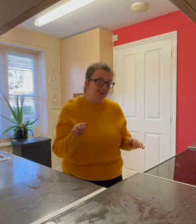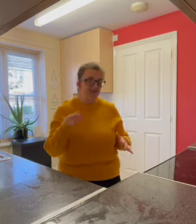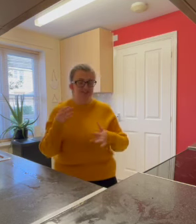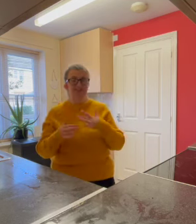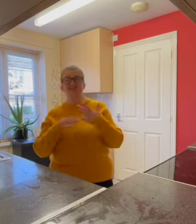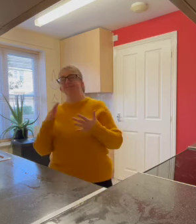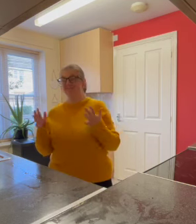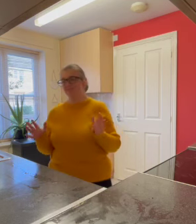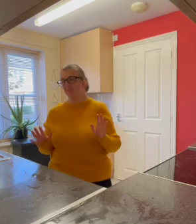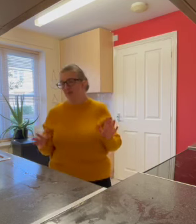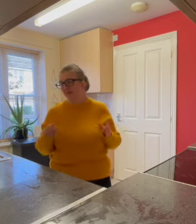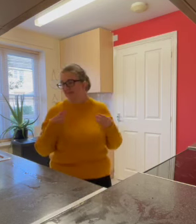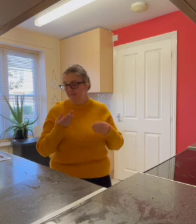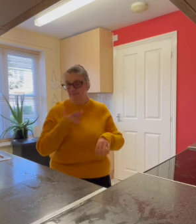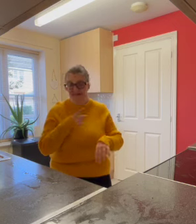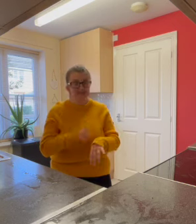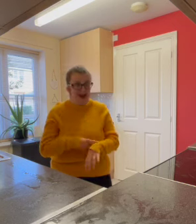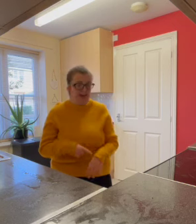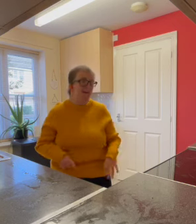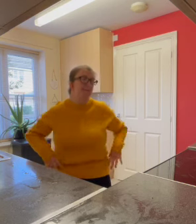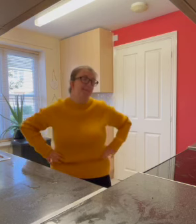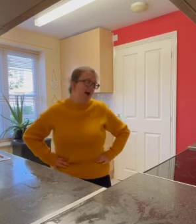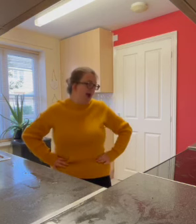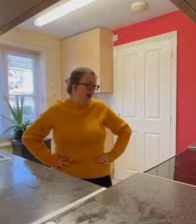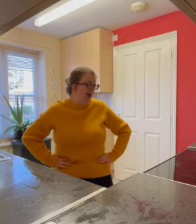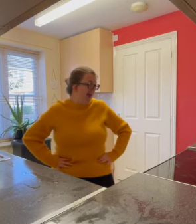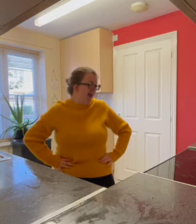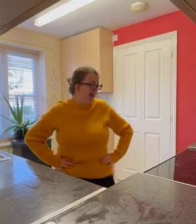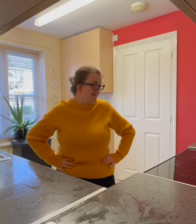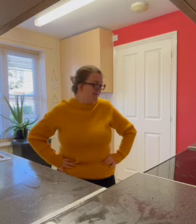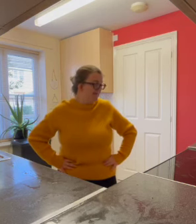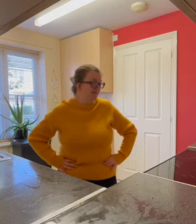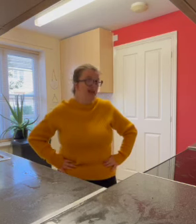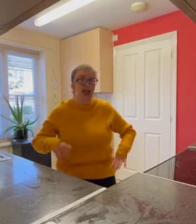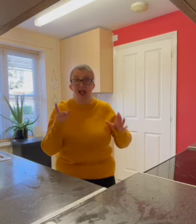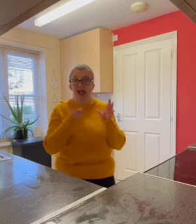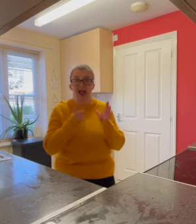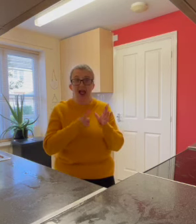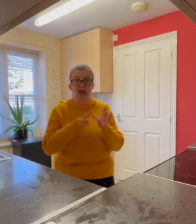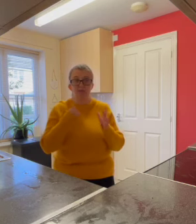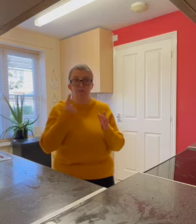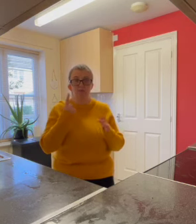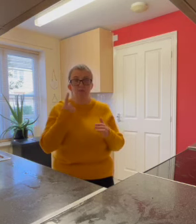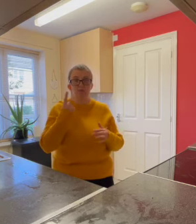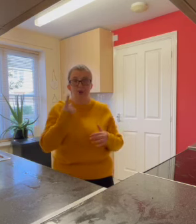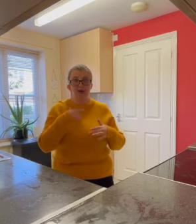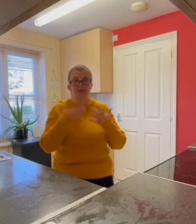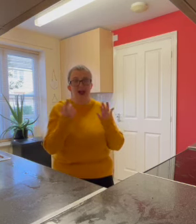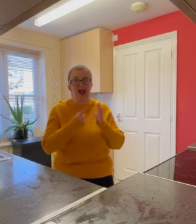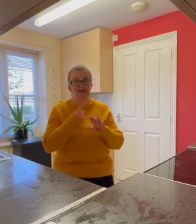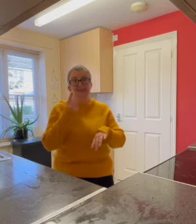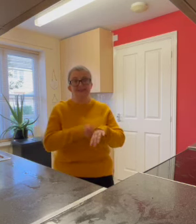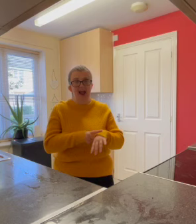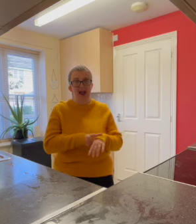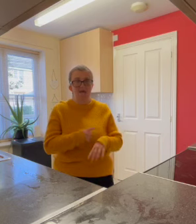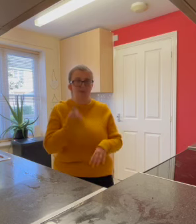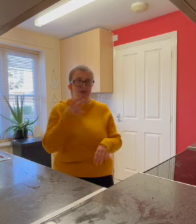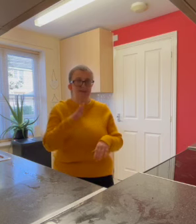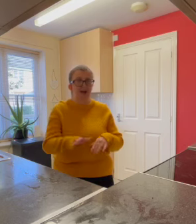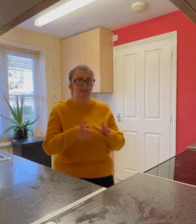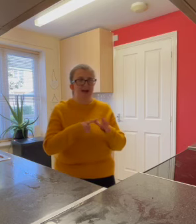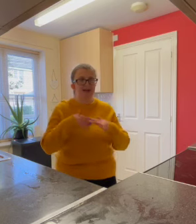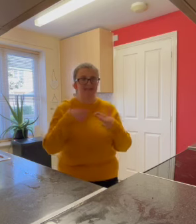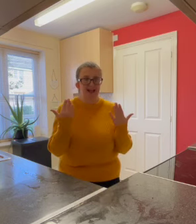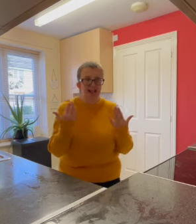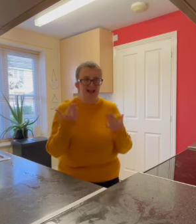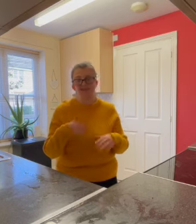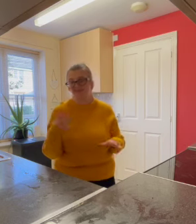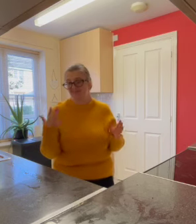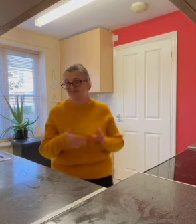I am just not there even thought I wanted do more, so... one day at a time/one step at a time.